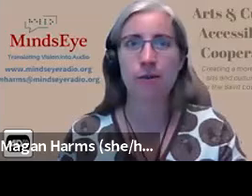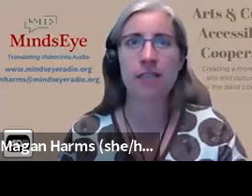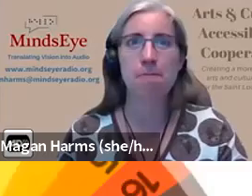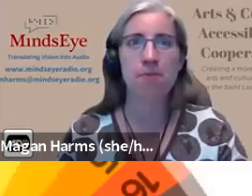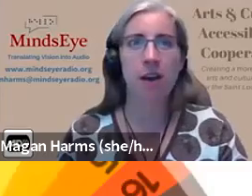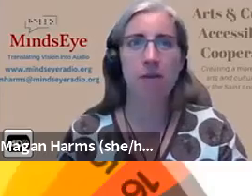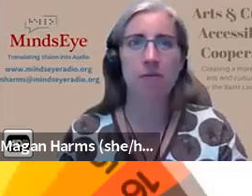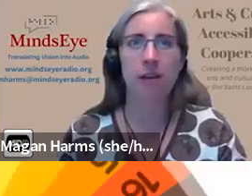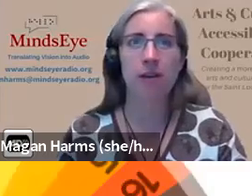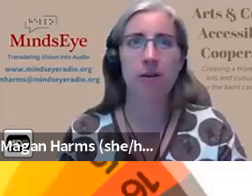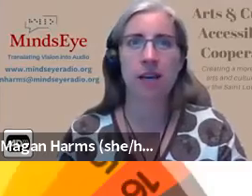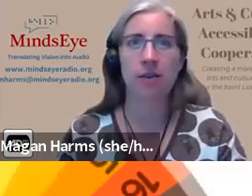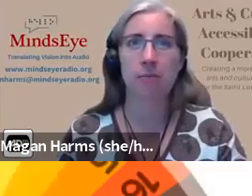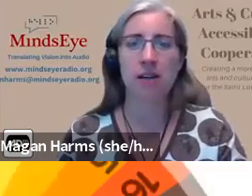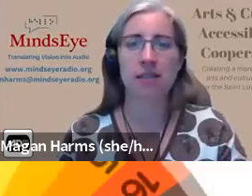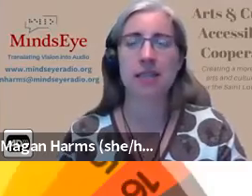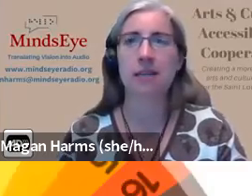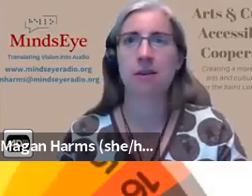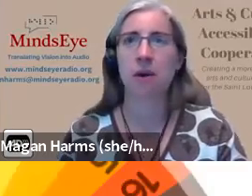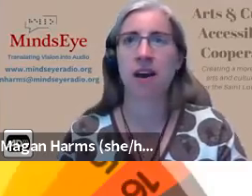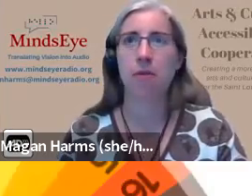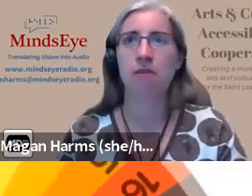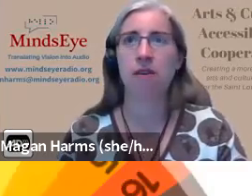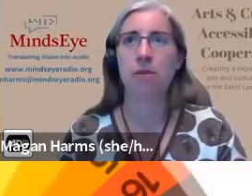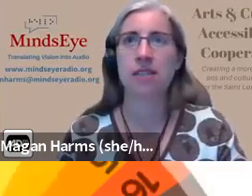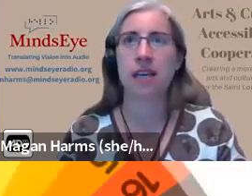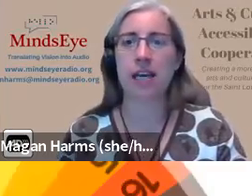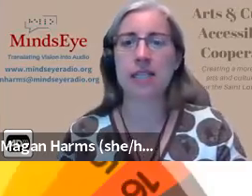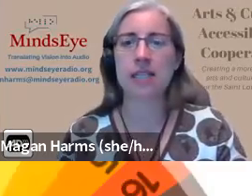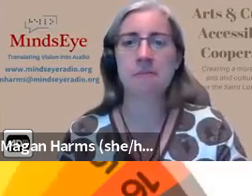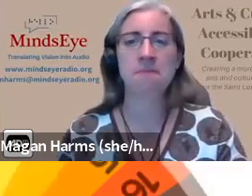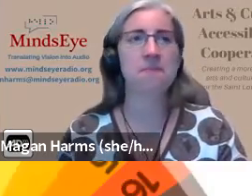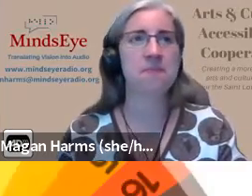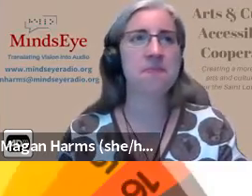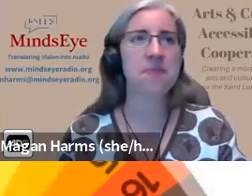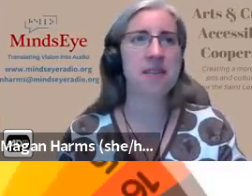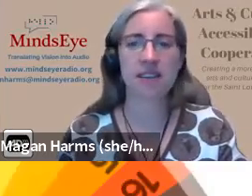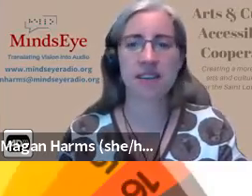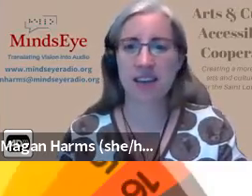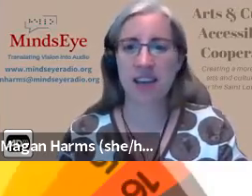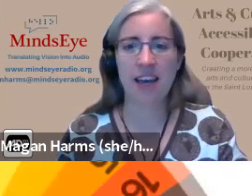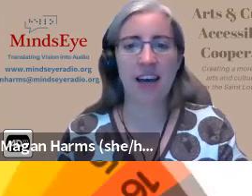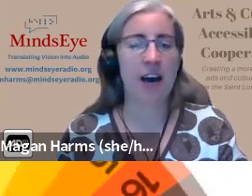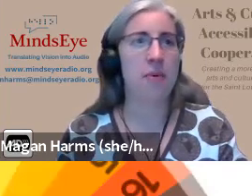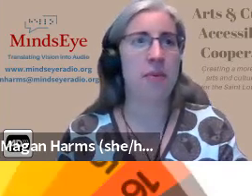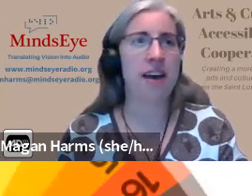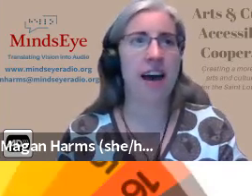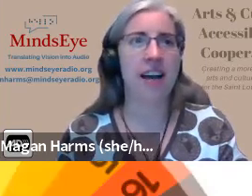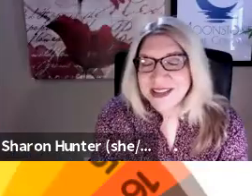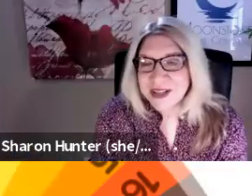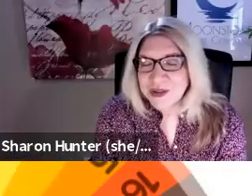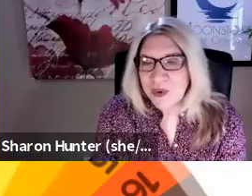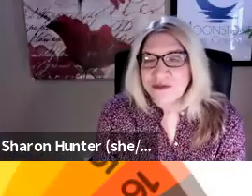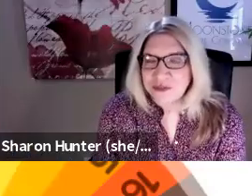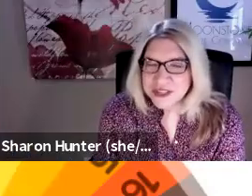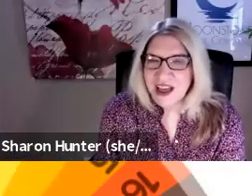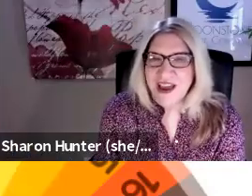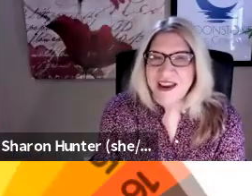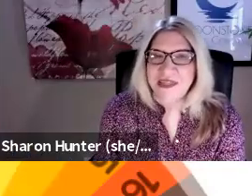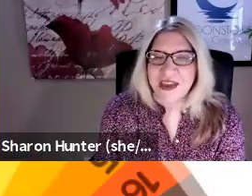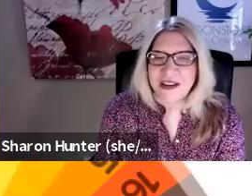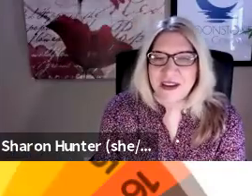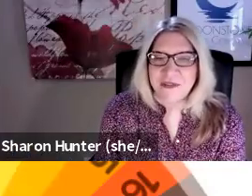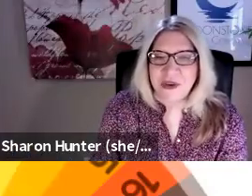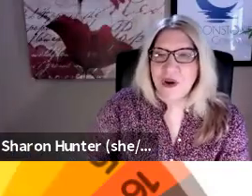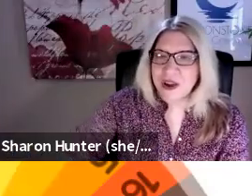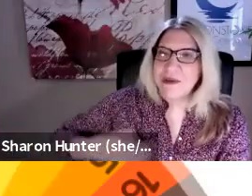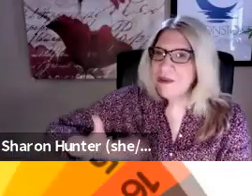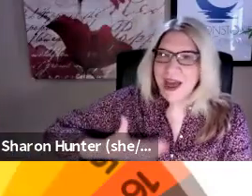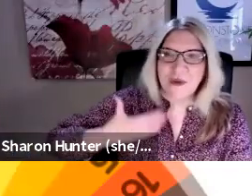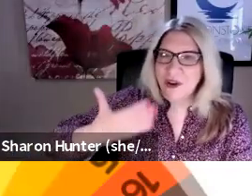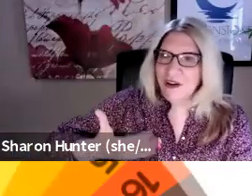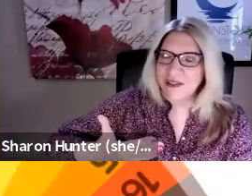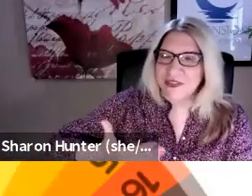Sounds like a wonderful sign, that if you're coming back with all the